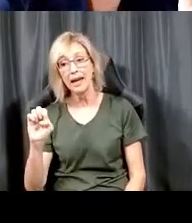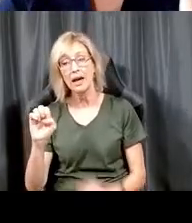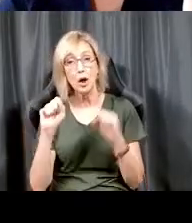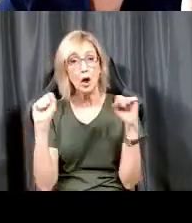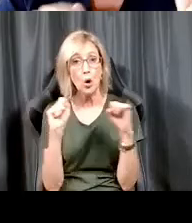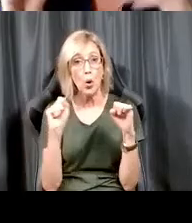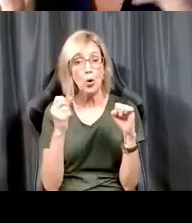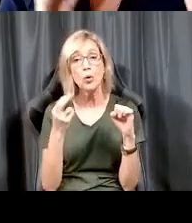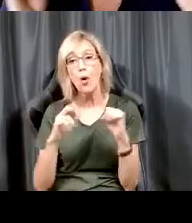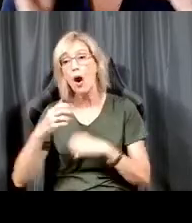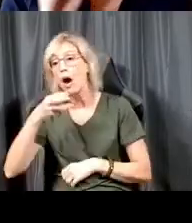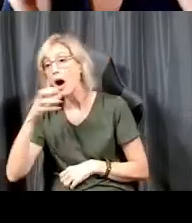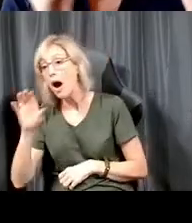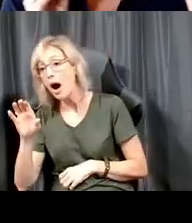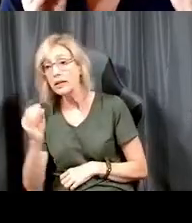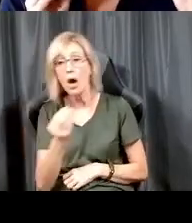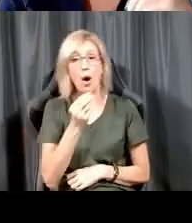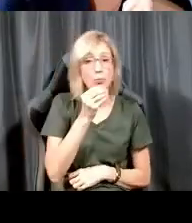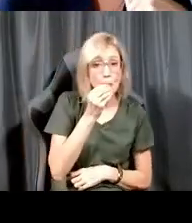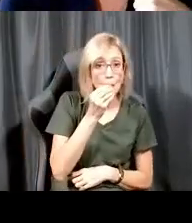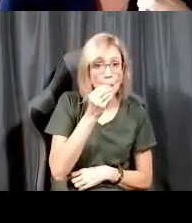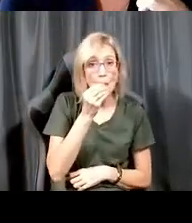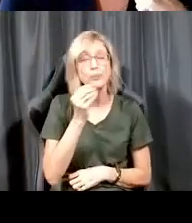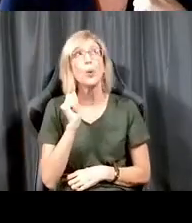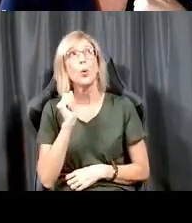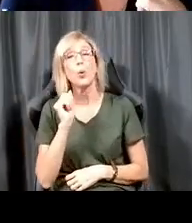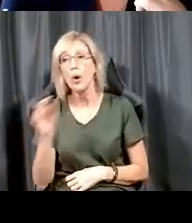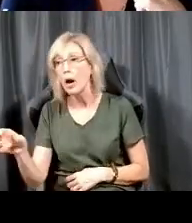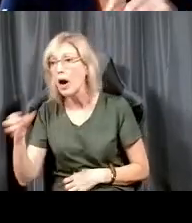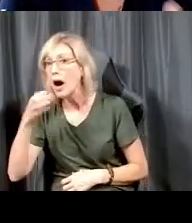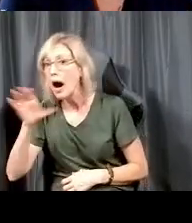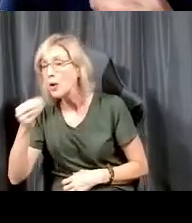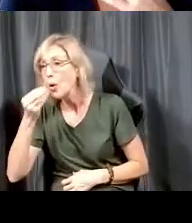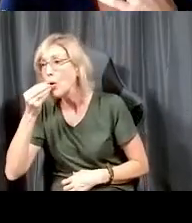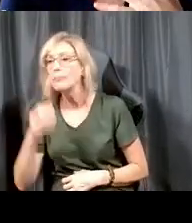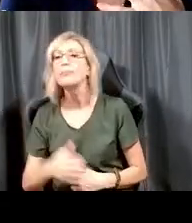hot stimulates oral senses as well. I think my list is like